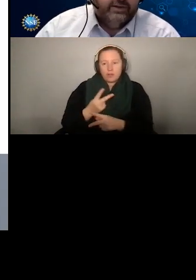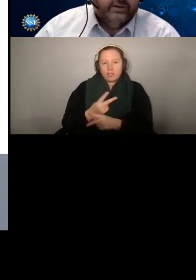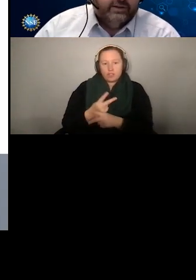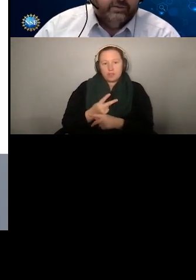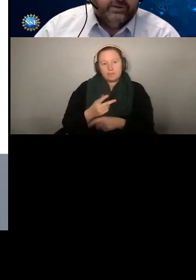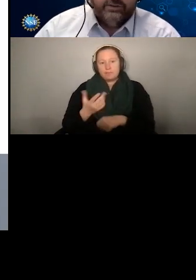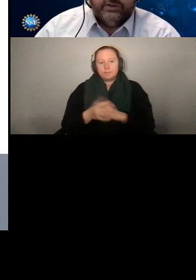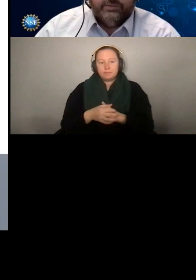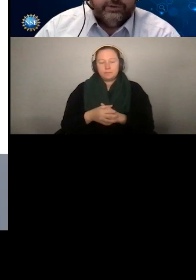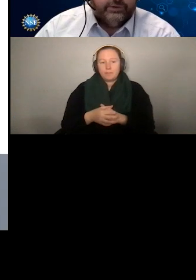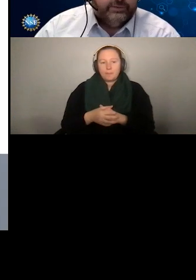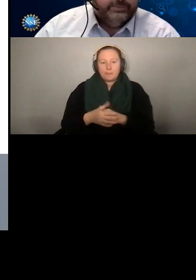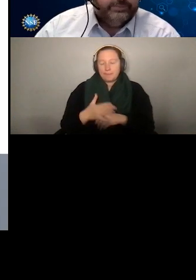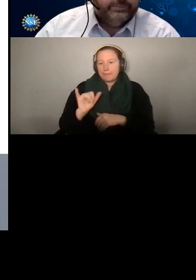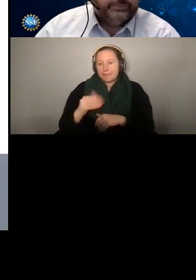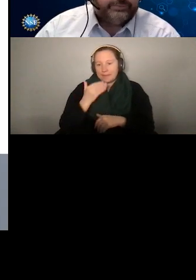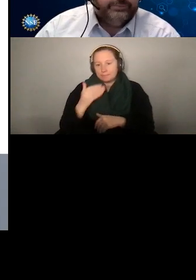which was a good result.